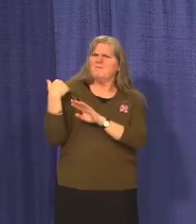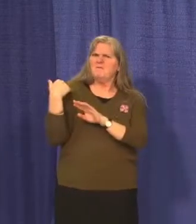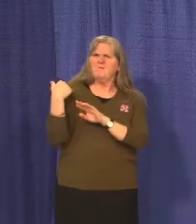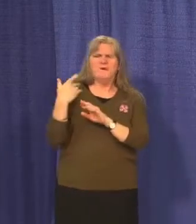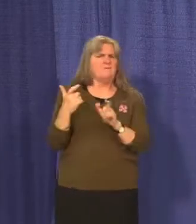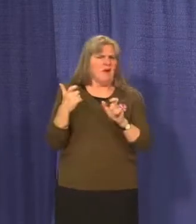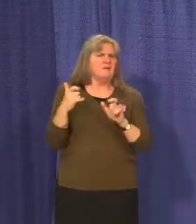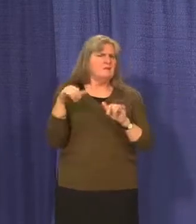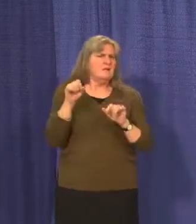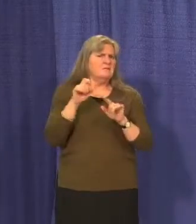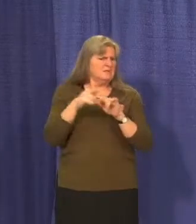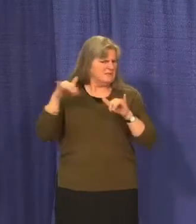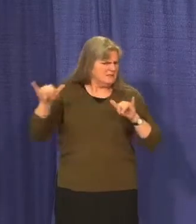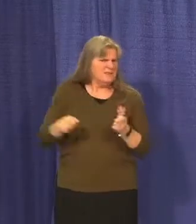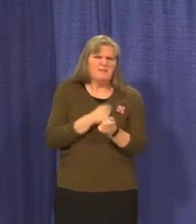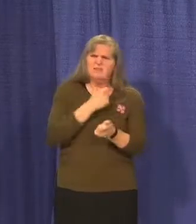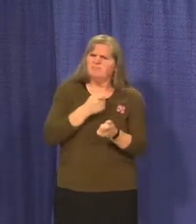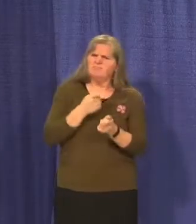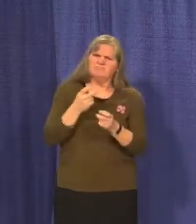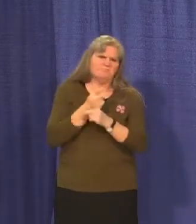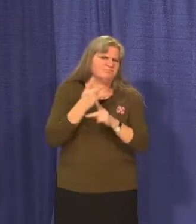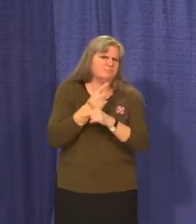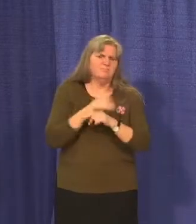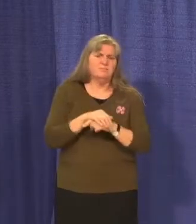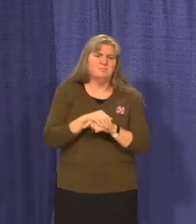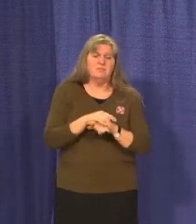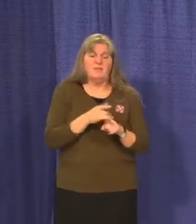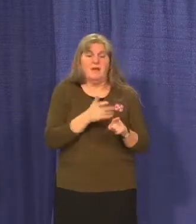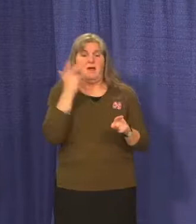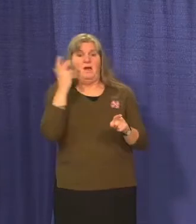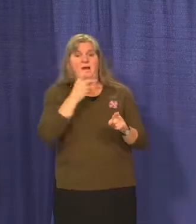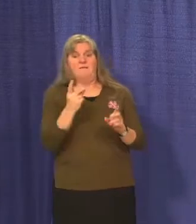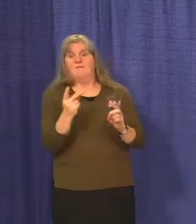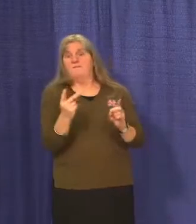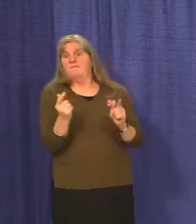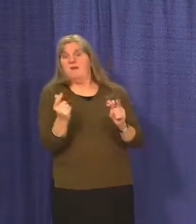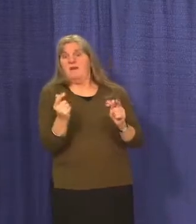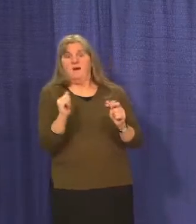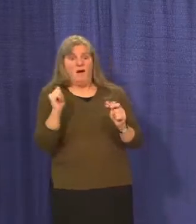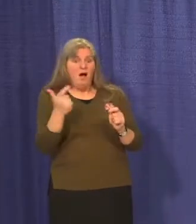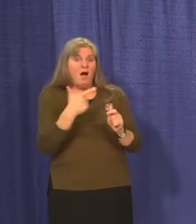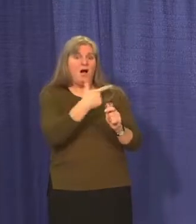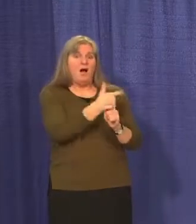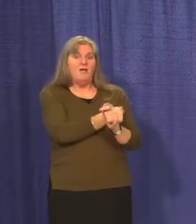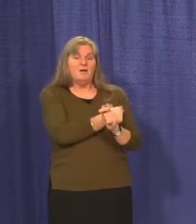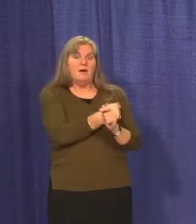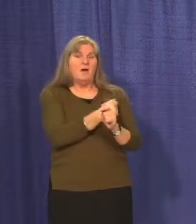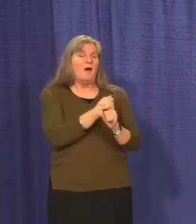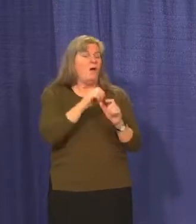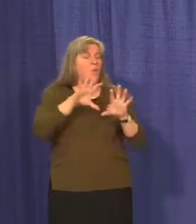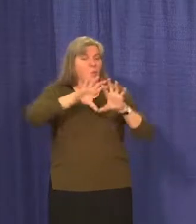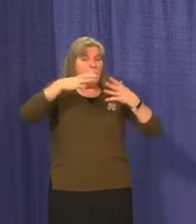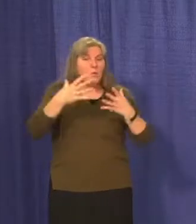approved. If only vaccines -- all vaccines could be developed at this speed and with so much global